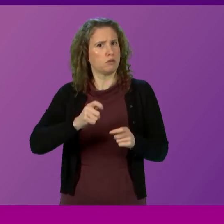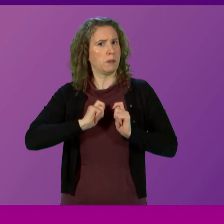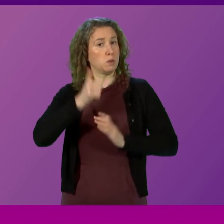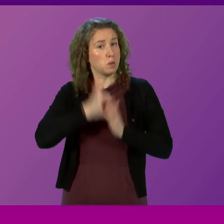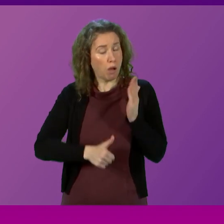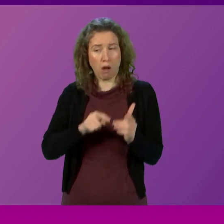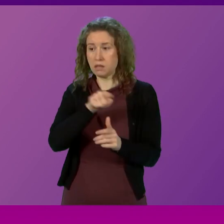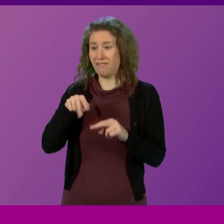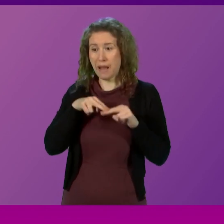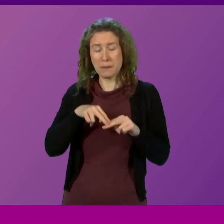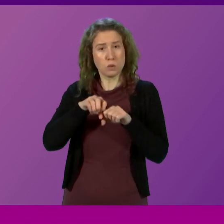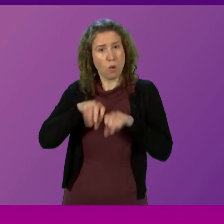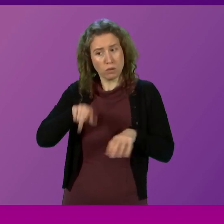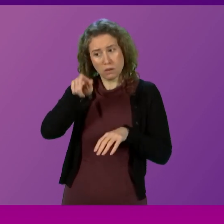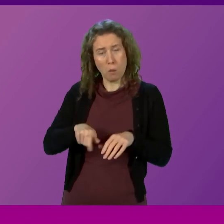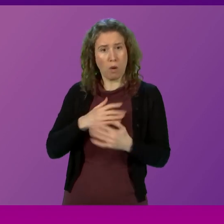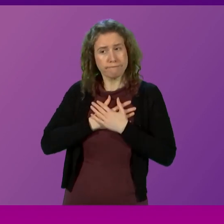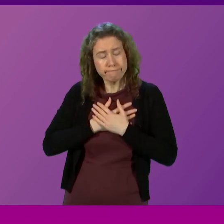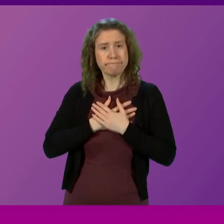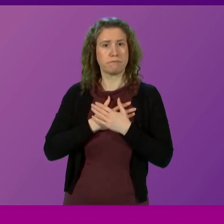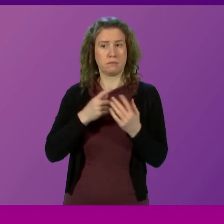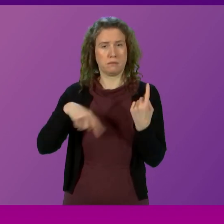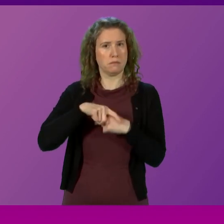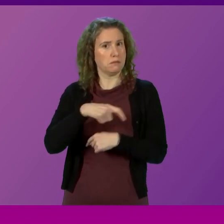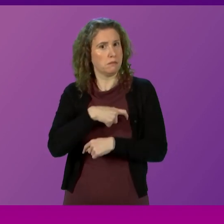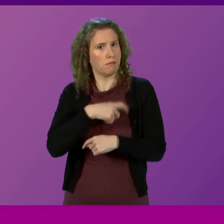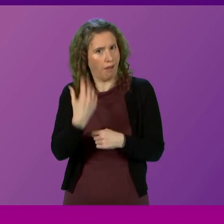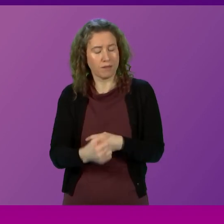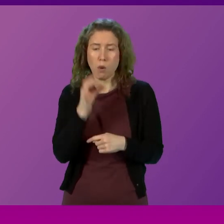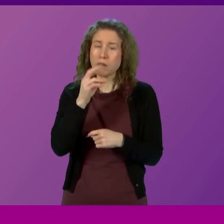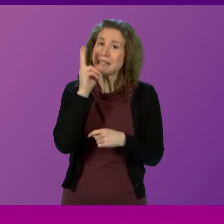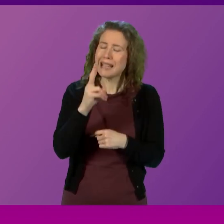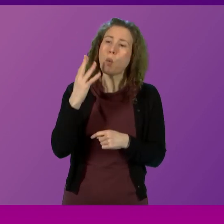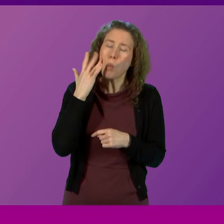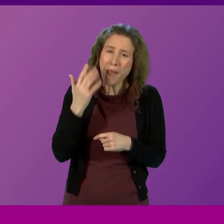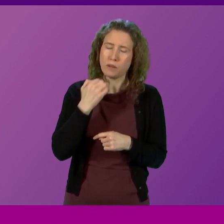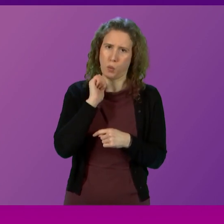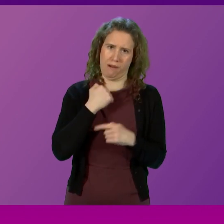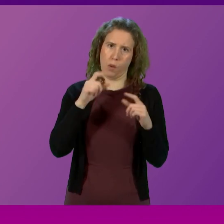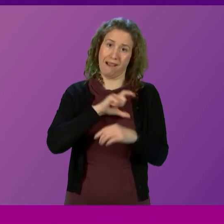one. They are watching, so I ask again: when will our cancer treatment standards be met?